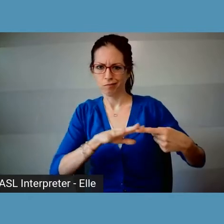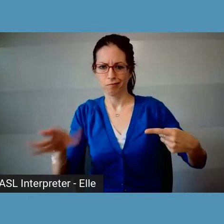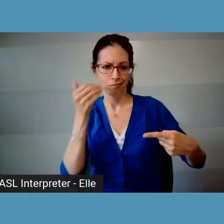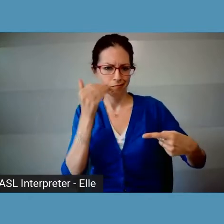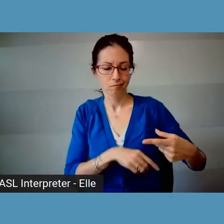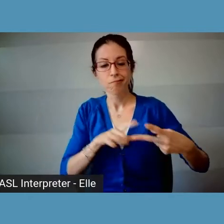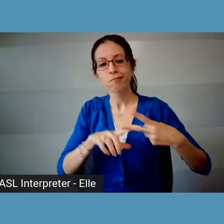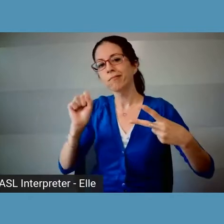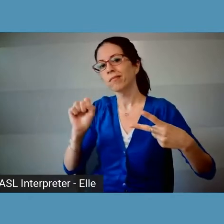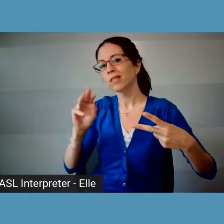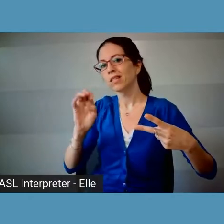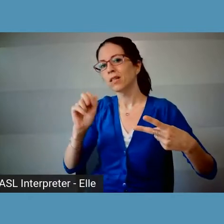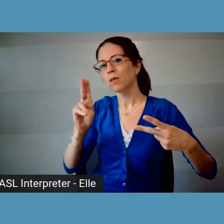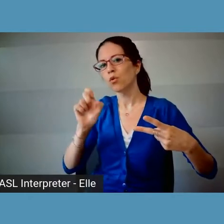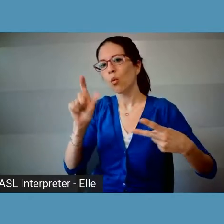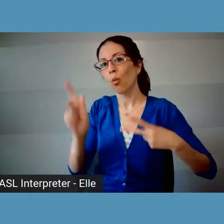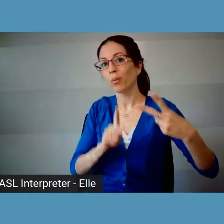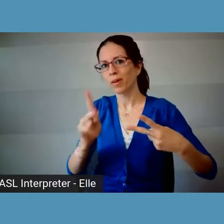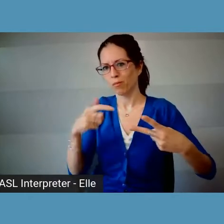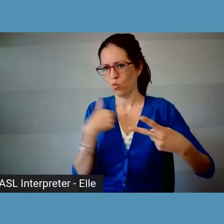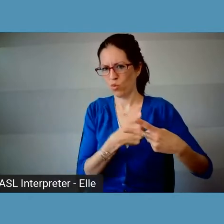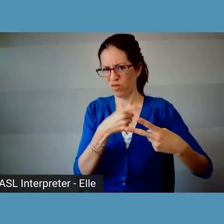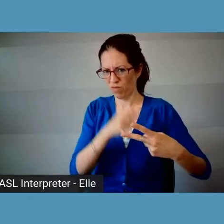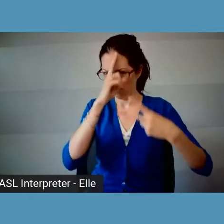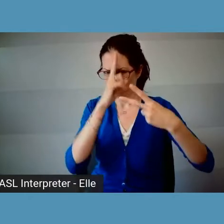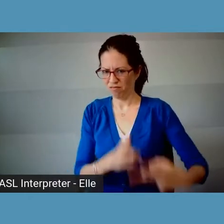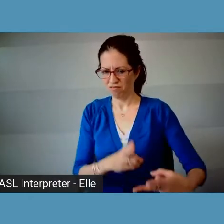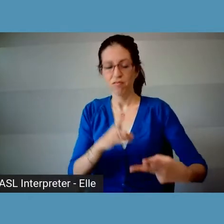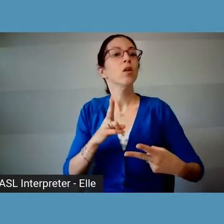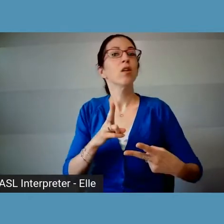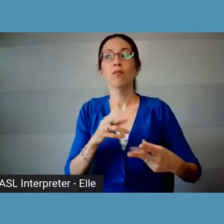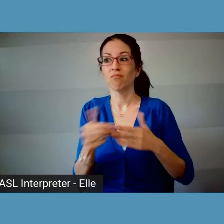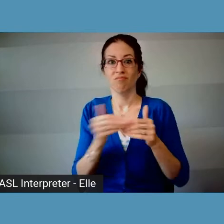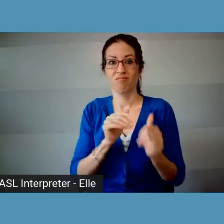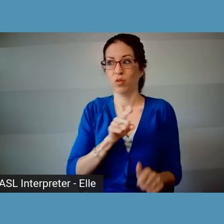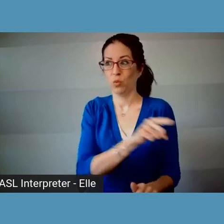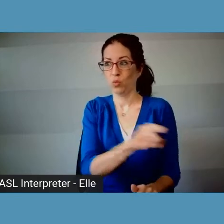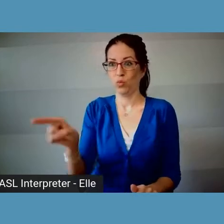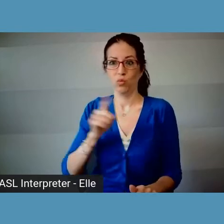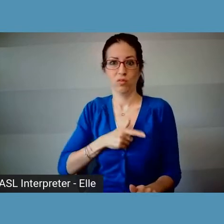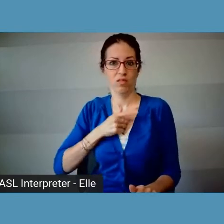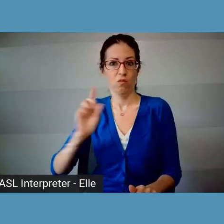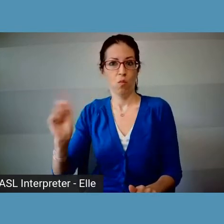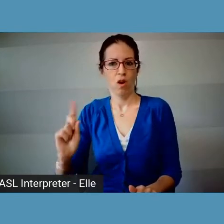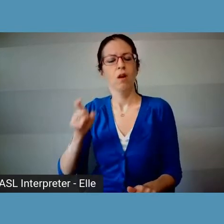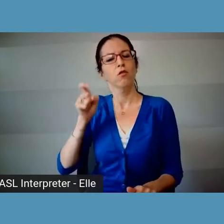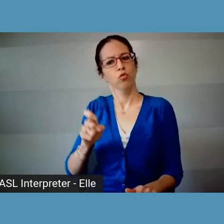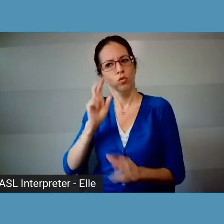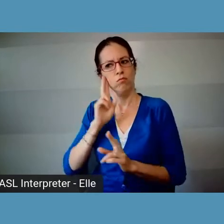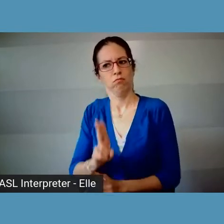all Indigenous nations as living communities. Our elders both past and present as well as